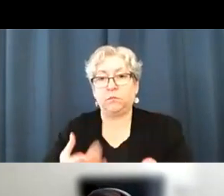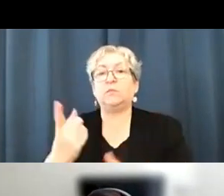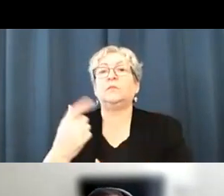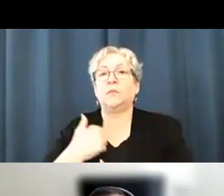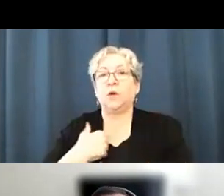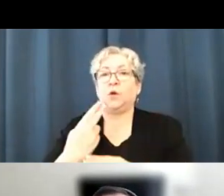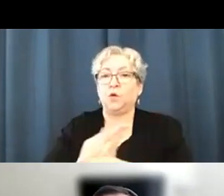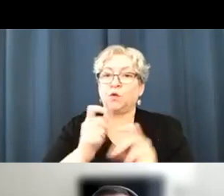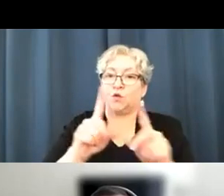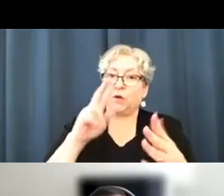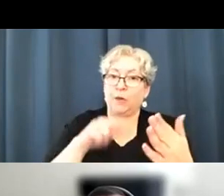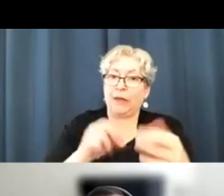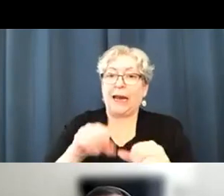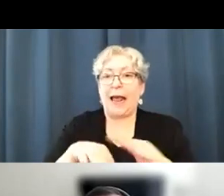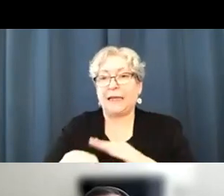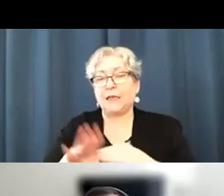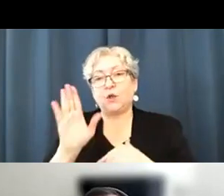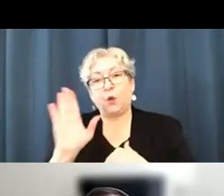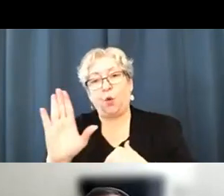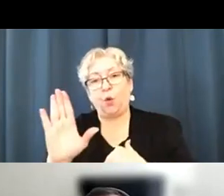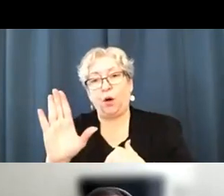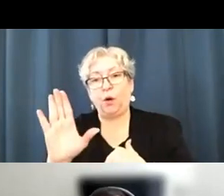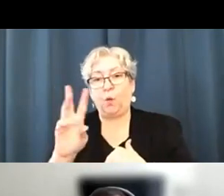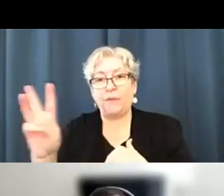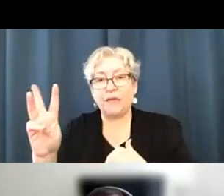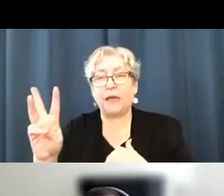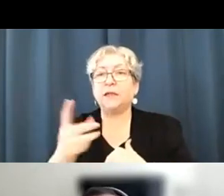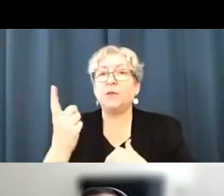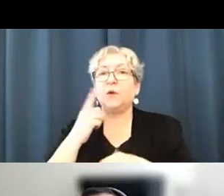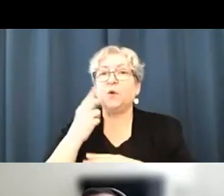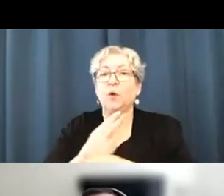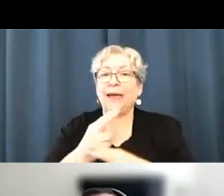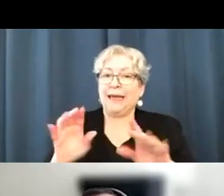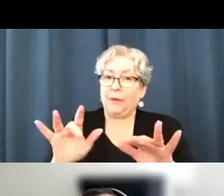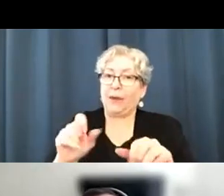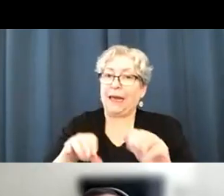can access your website. Somebody who's using a keyboard can access your website